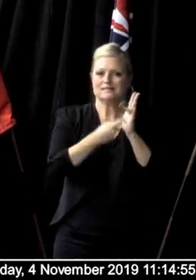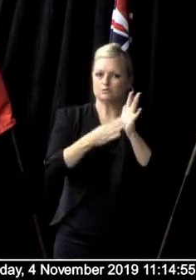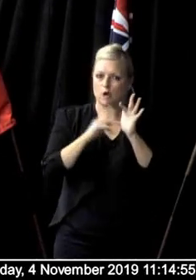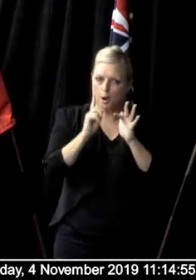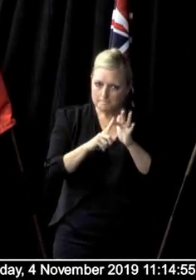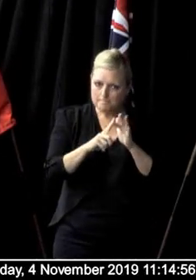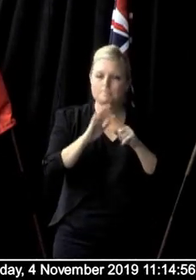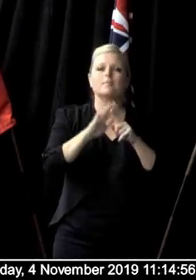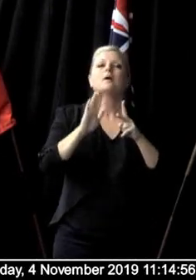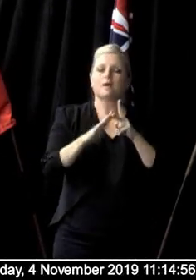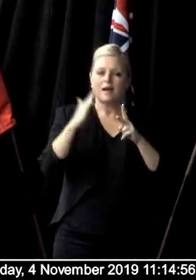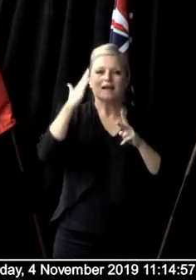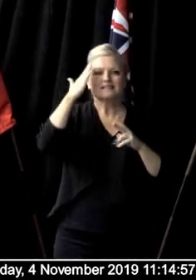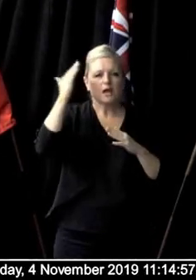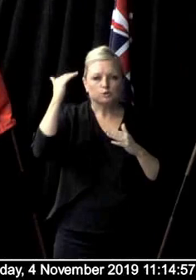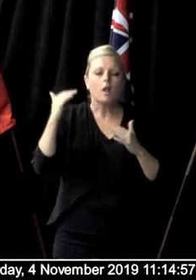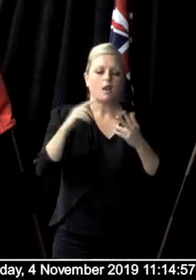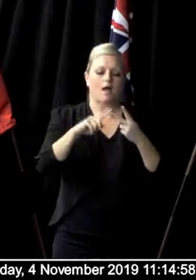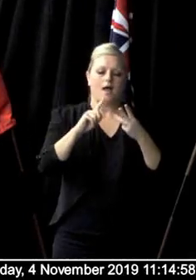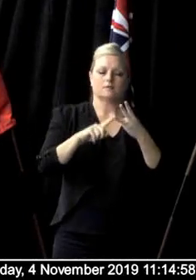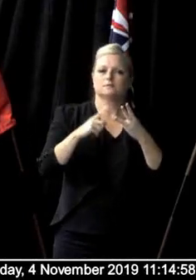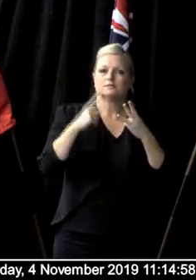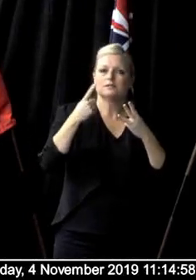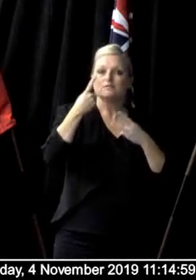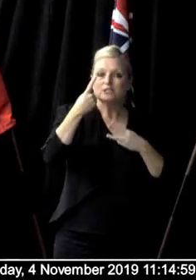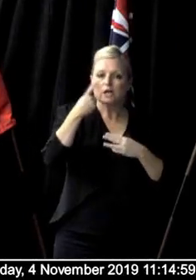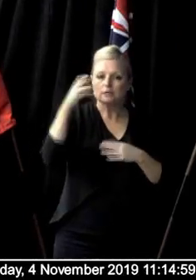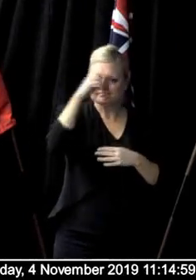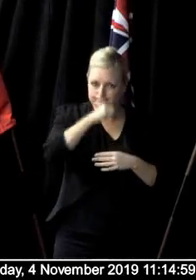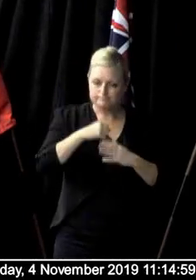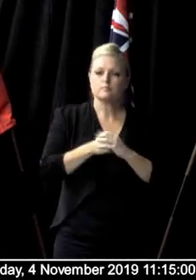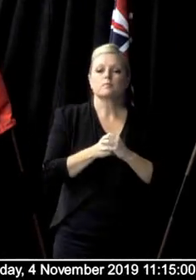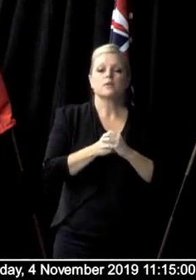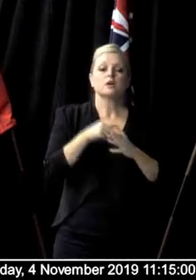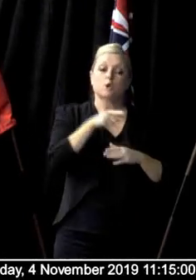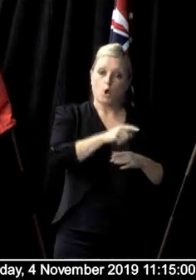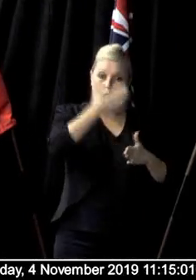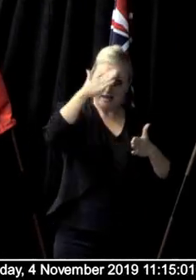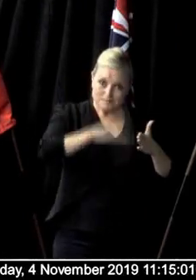Her education journey began in a special education development unit at a young age.